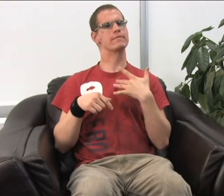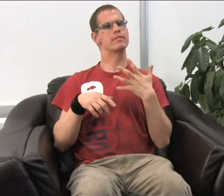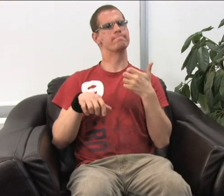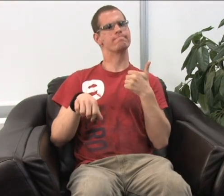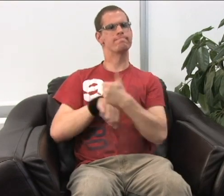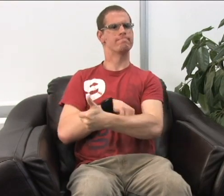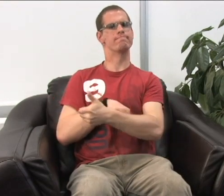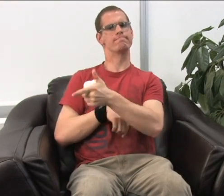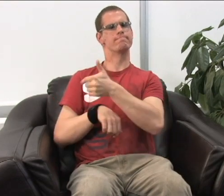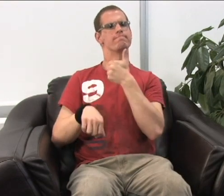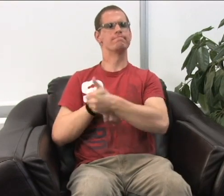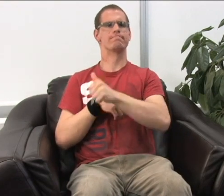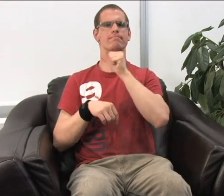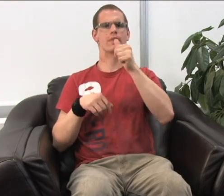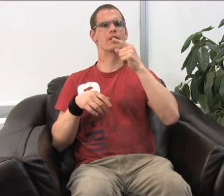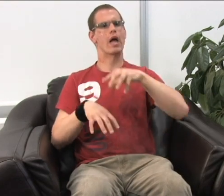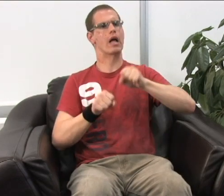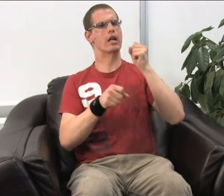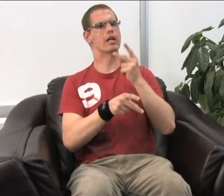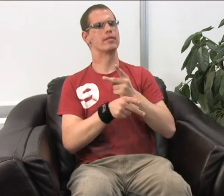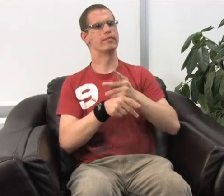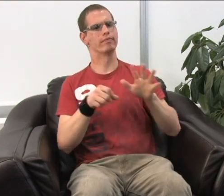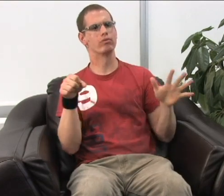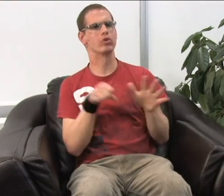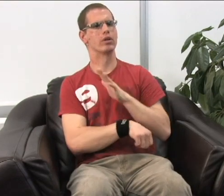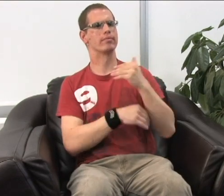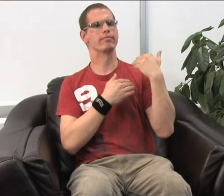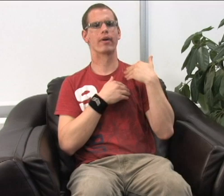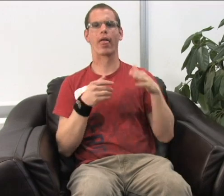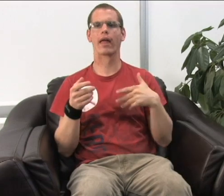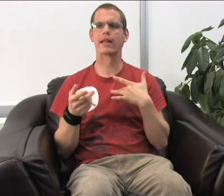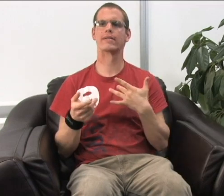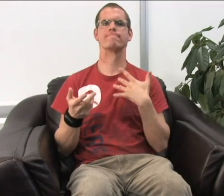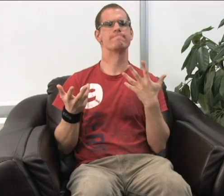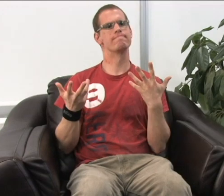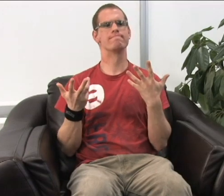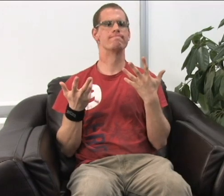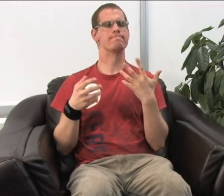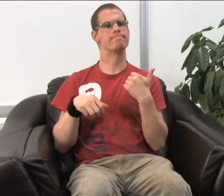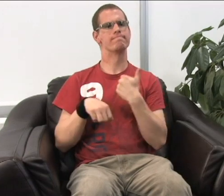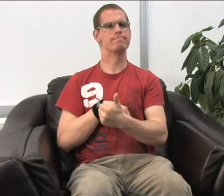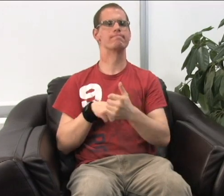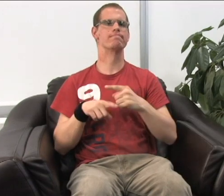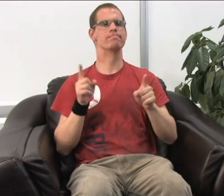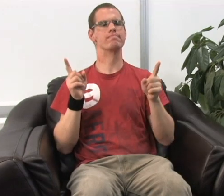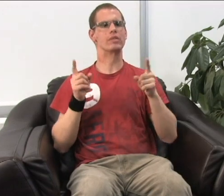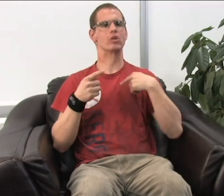and I almost blame the fact that I wasn't taken care of and they didn't fully take responsibility,